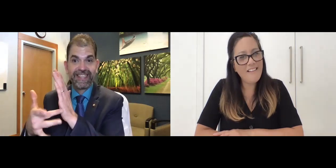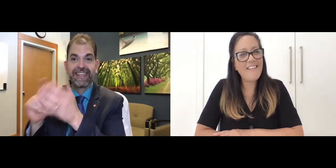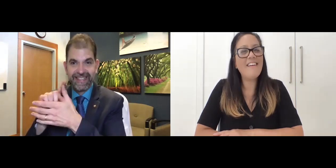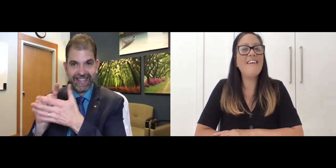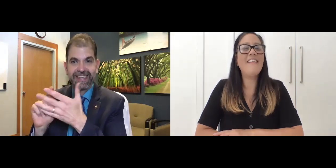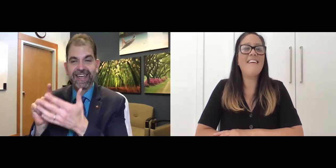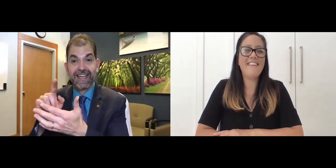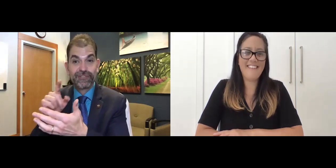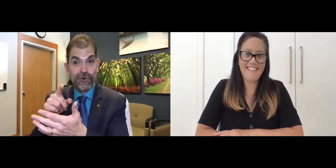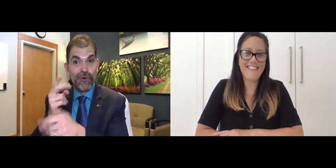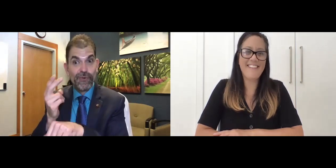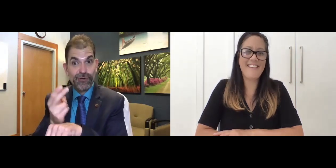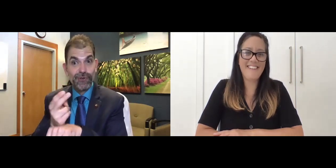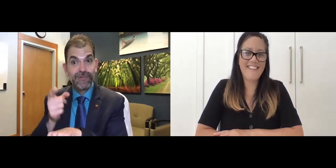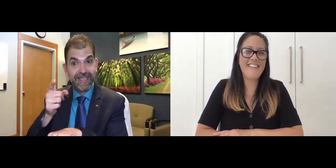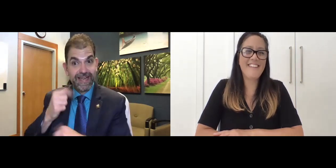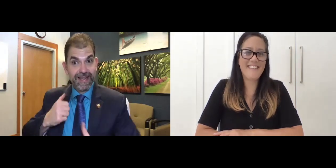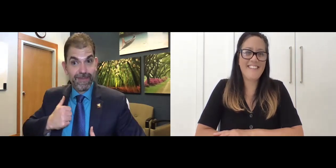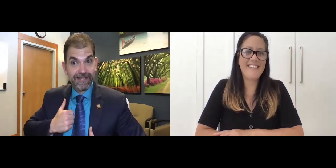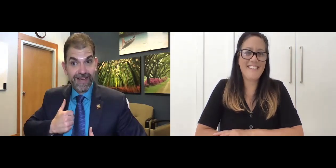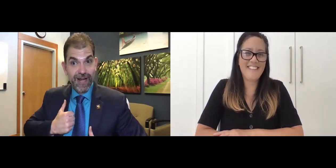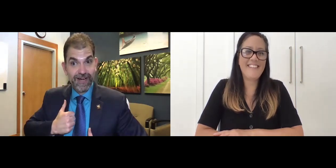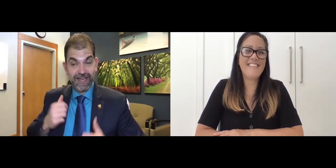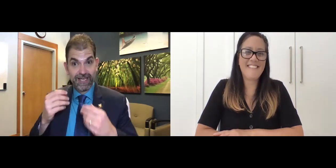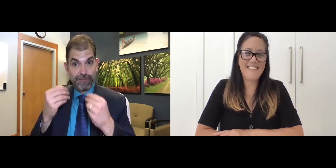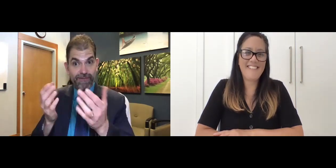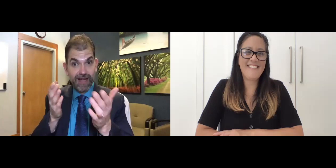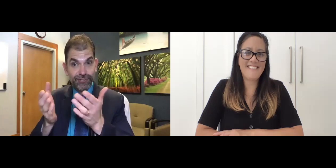They had that technology before VRS was invented.